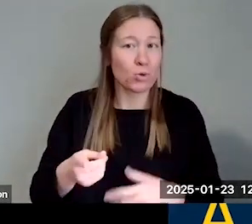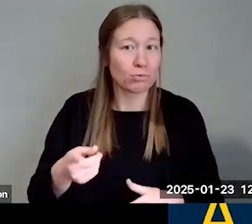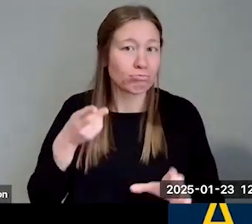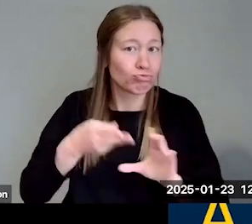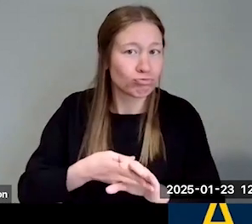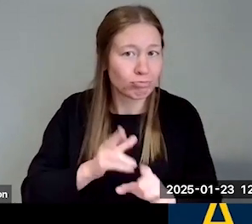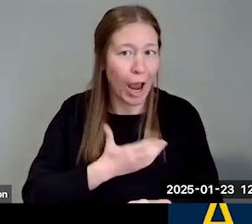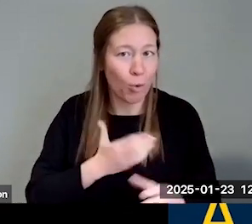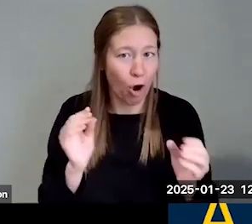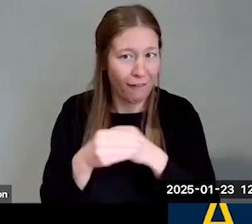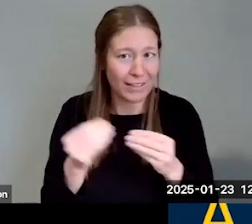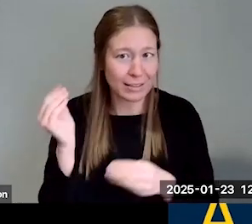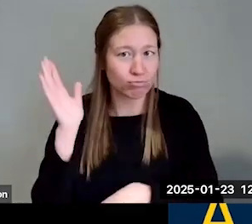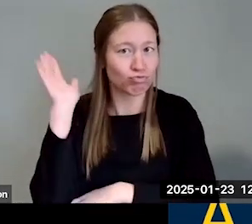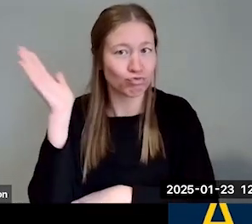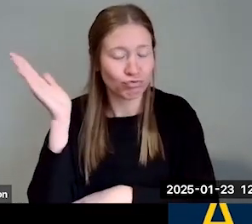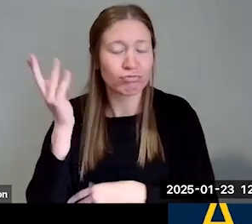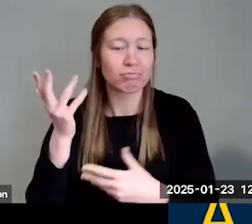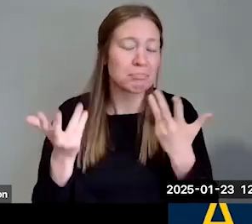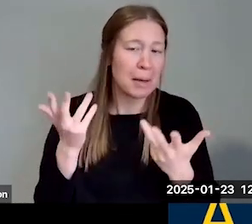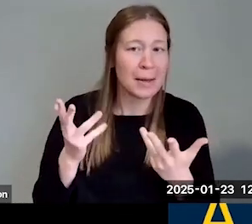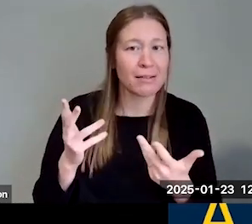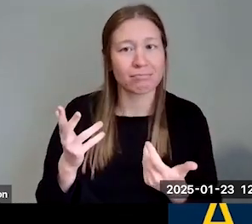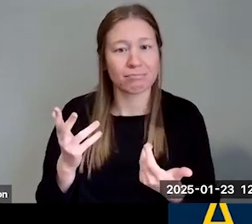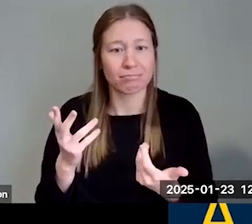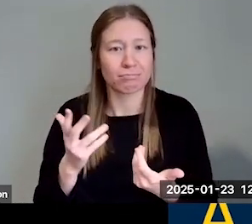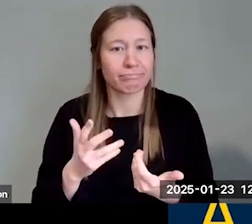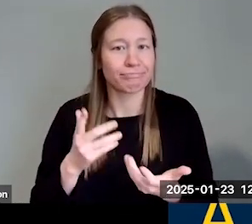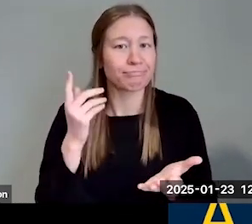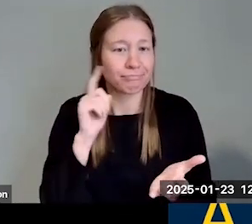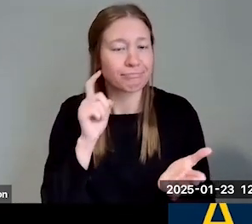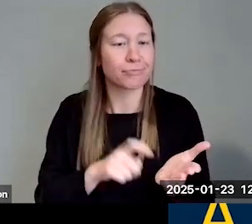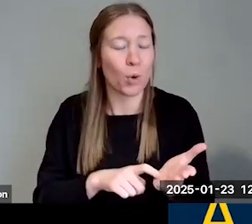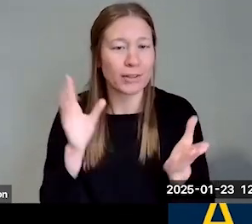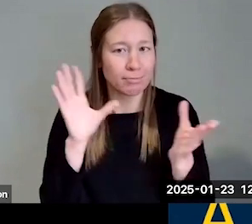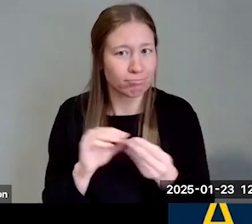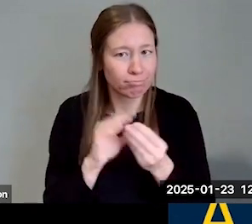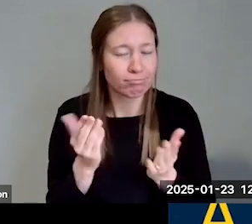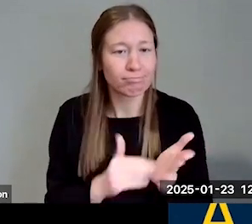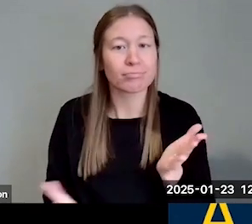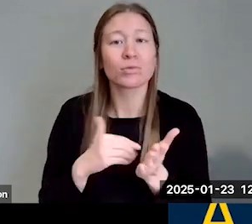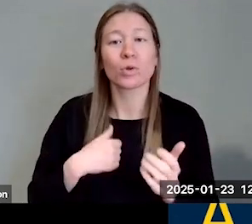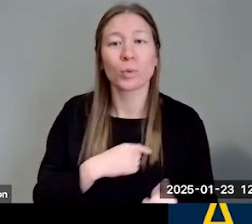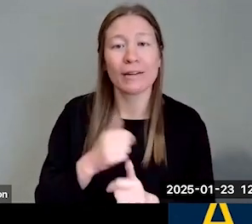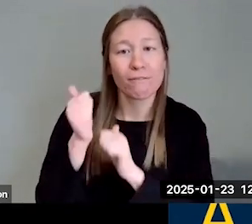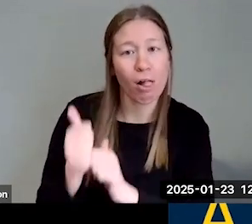you know that we typically utilize or prescribe to a psychosocial model of disability in our work.